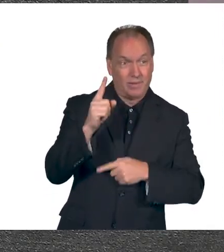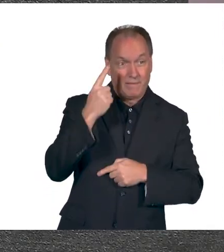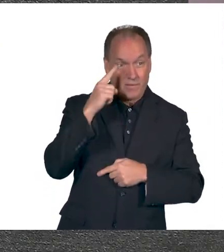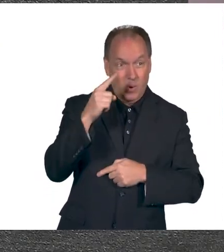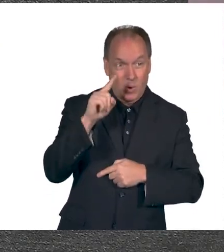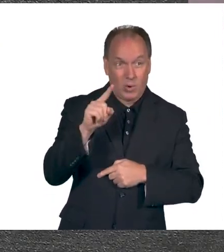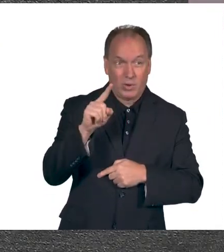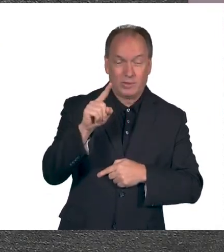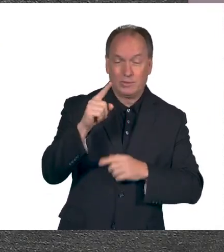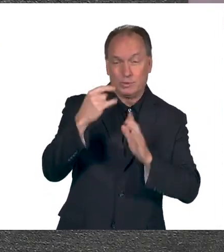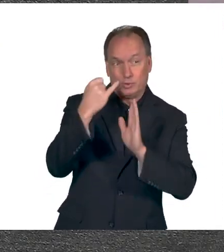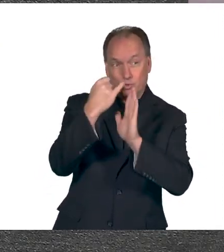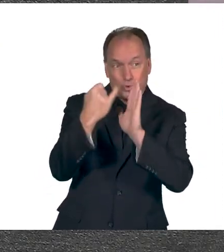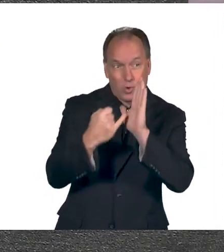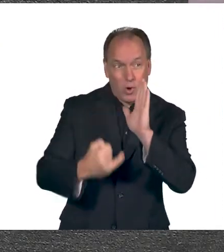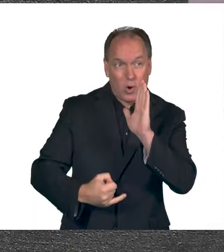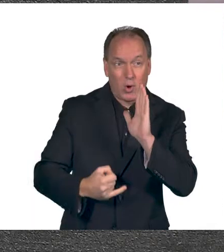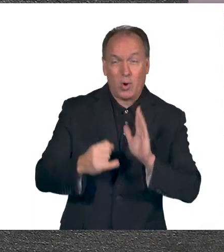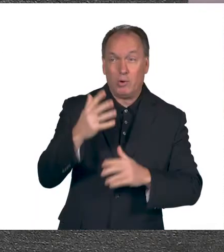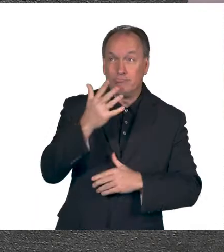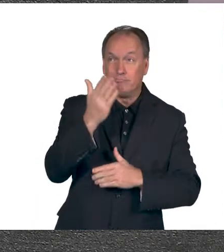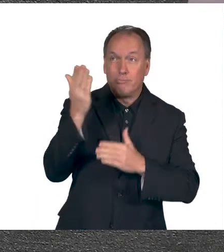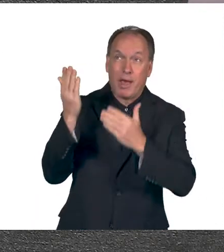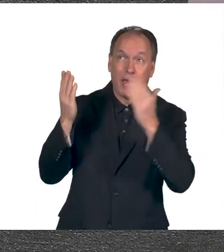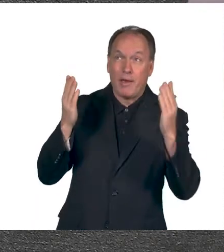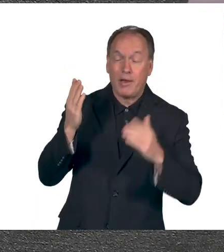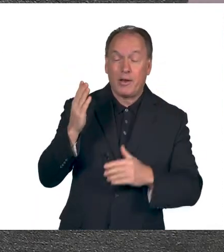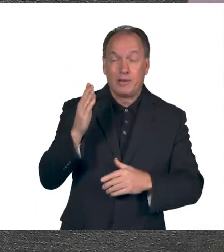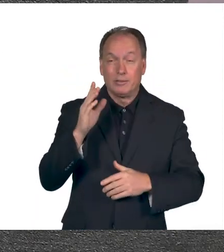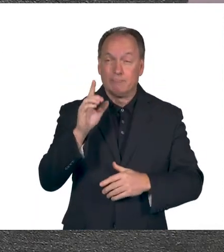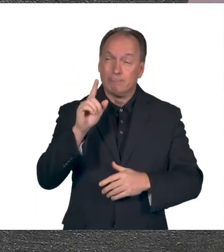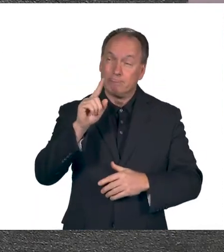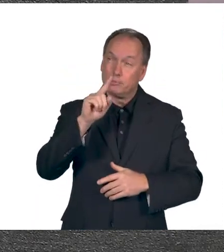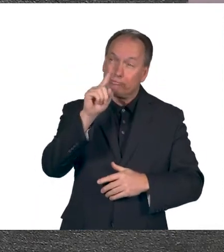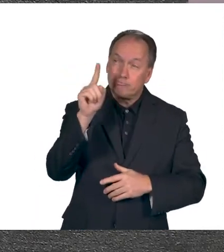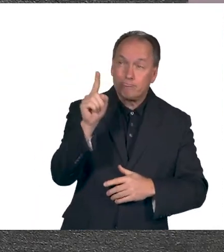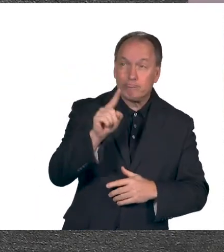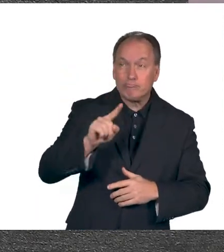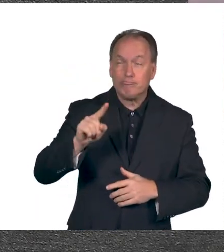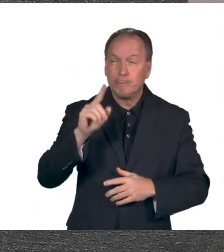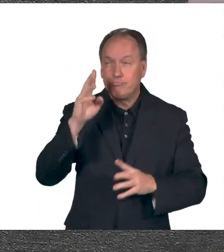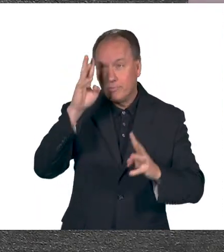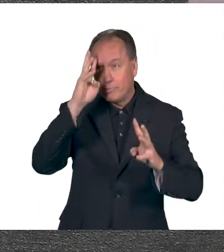you use your pointer finger that hey you, finger, and you hold it up in the air and you pretend like you were